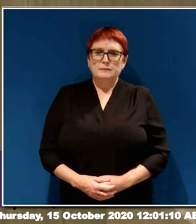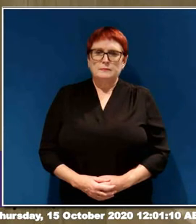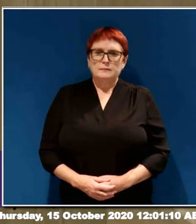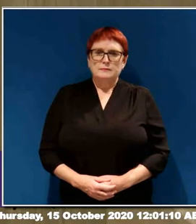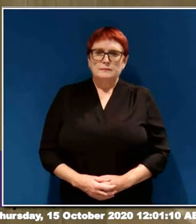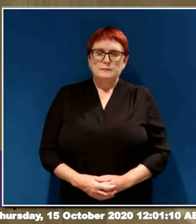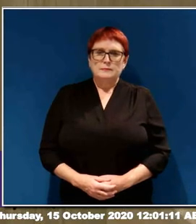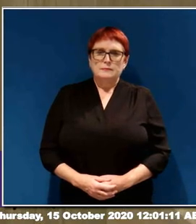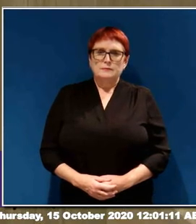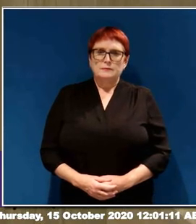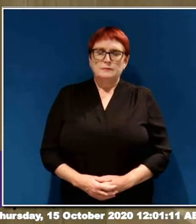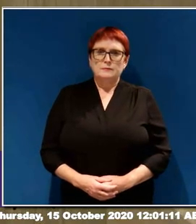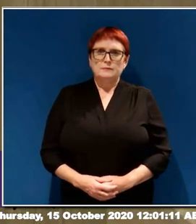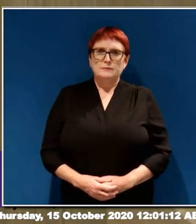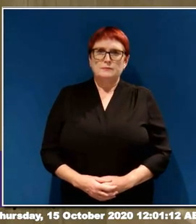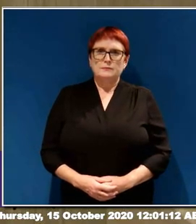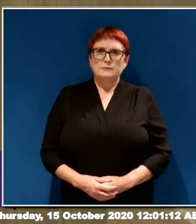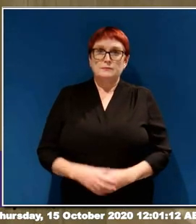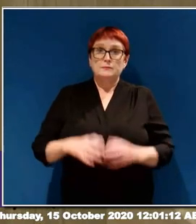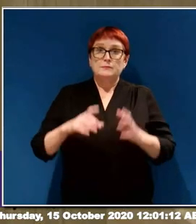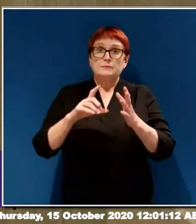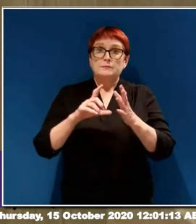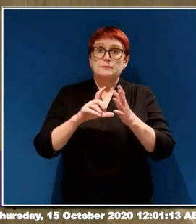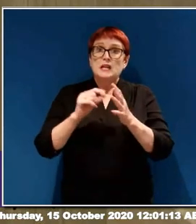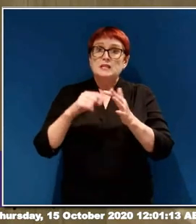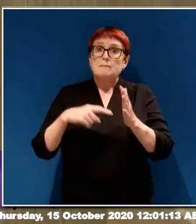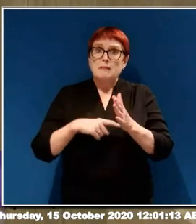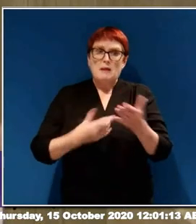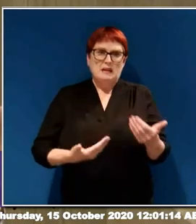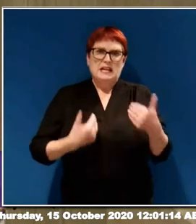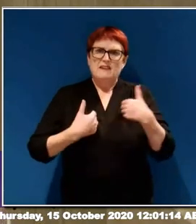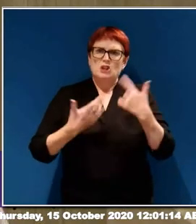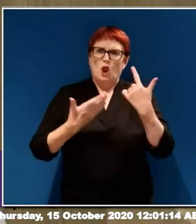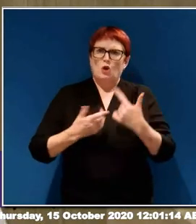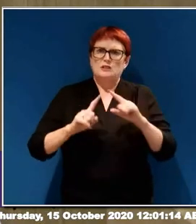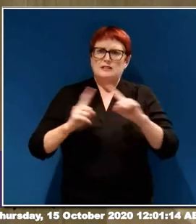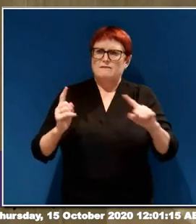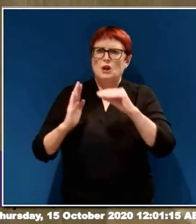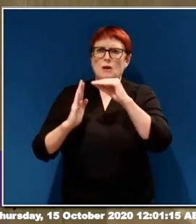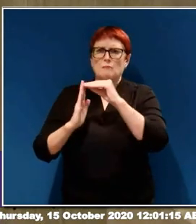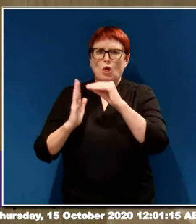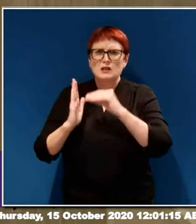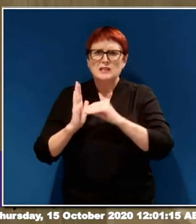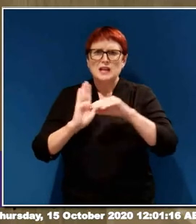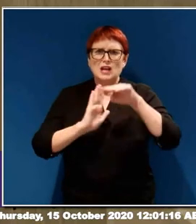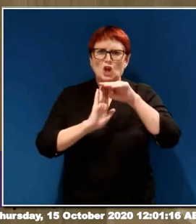Department around guidelines and policies and procedures, are not being